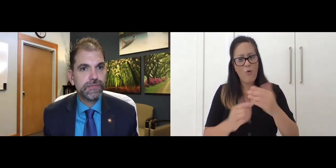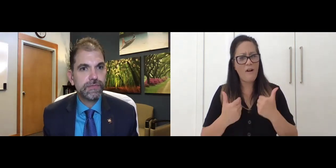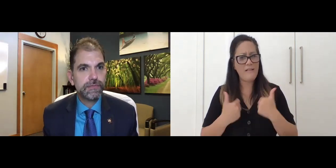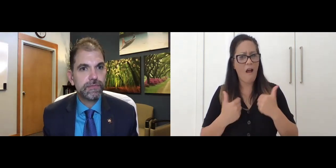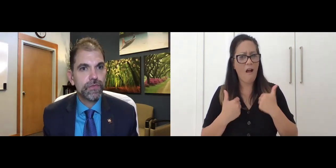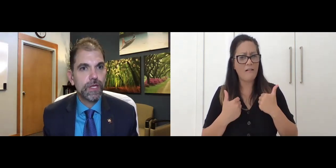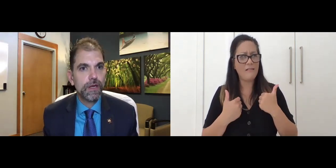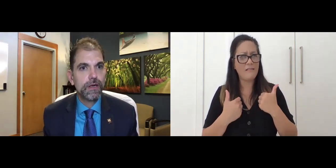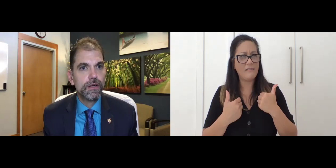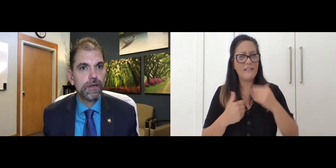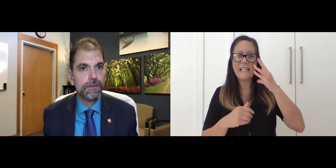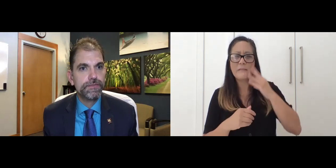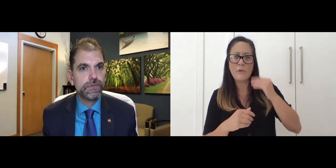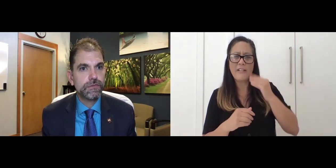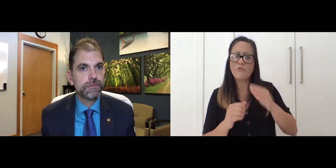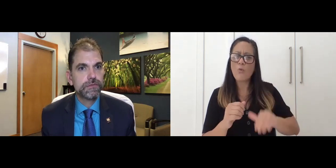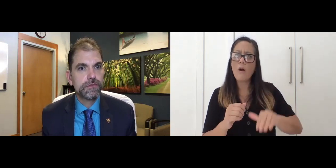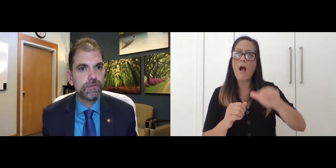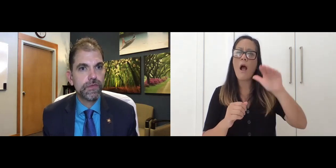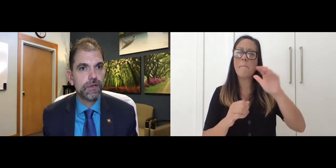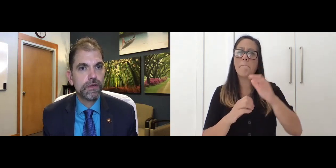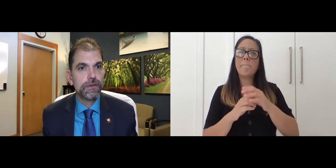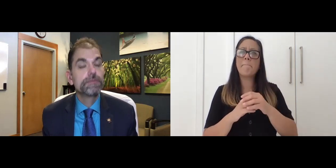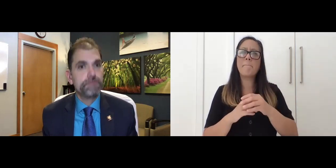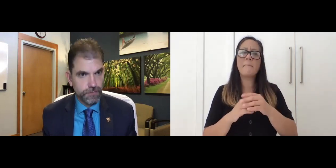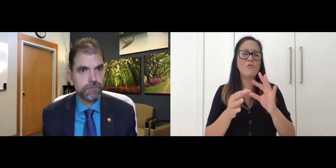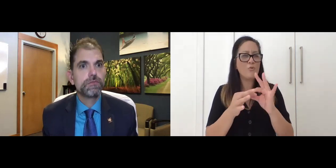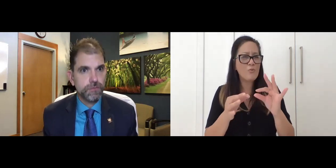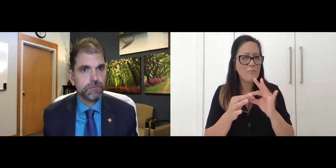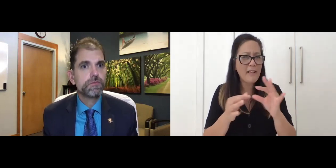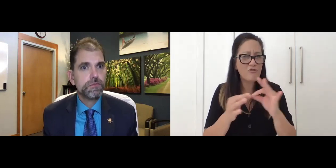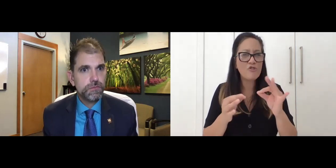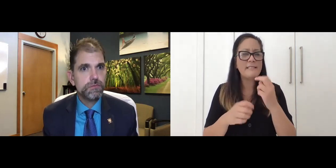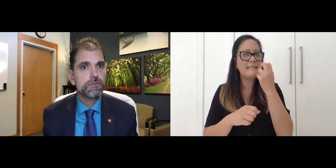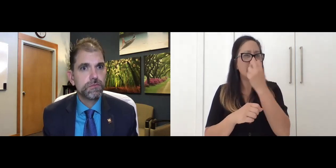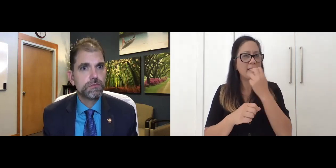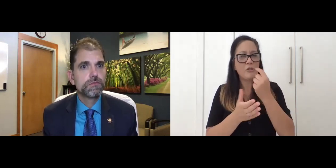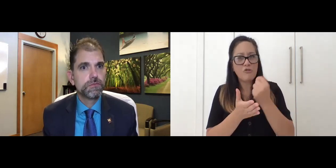You mentioned in your life experience growing up,